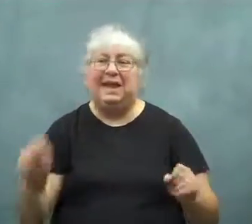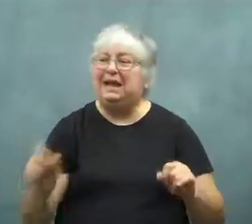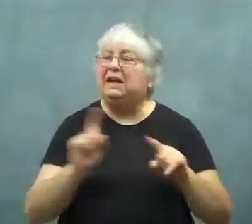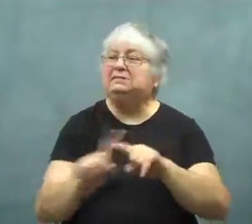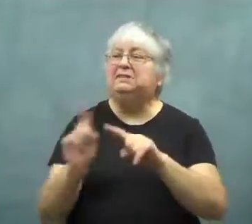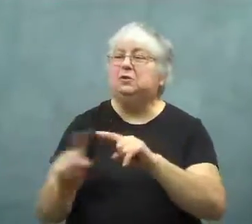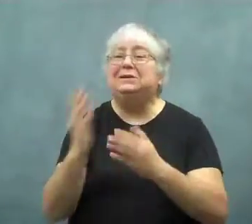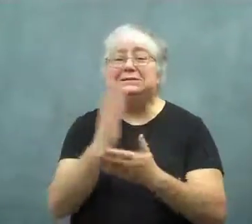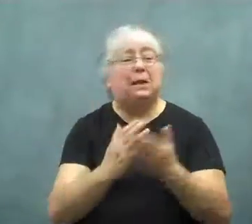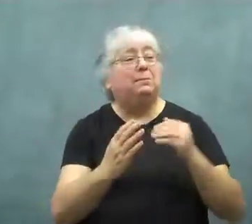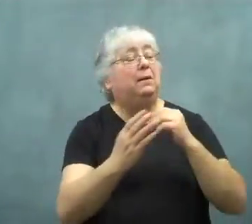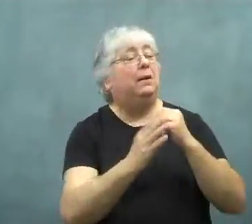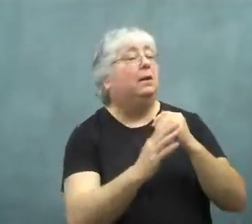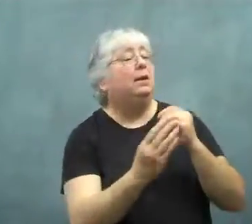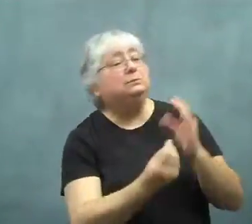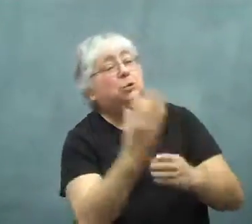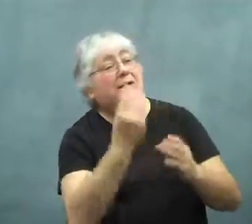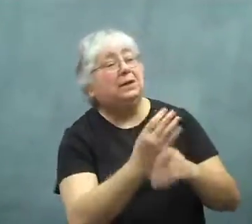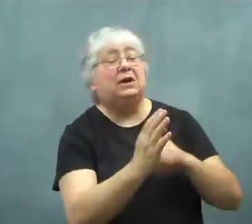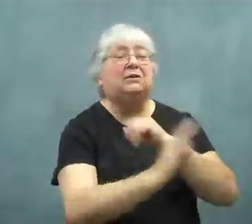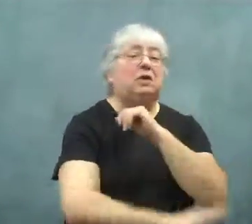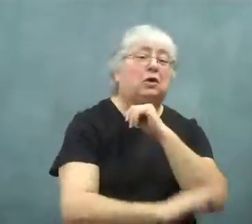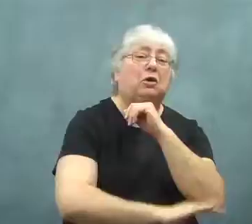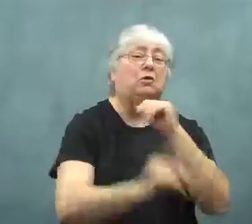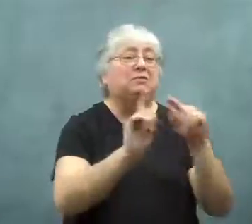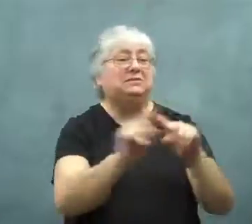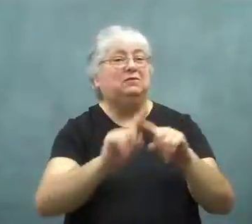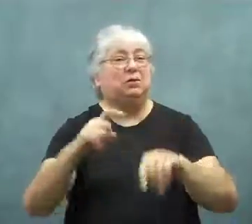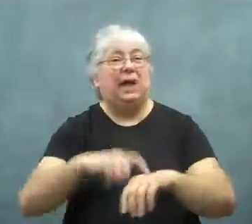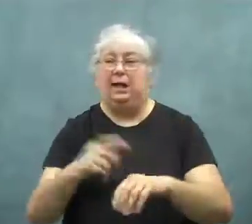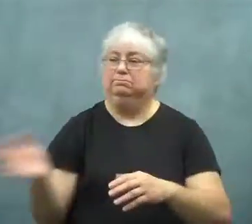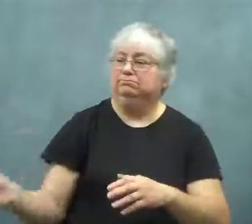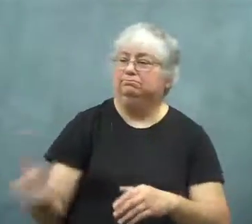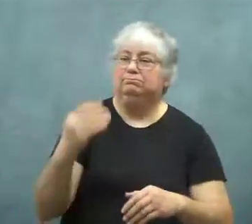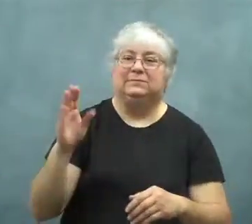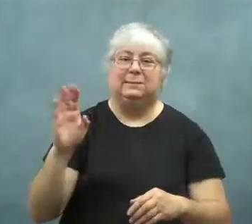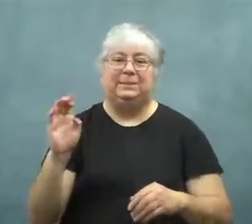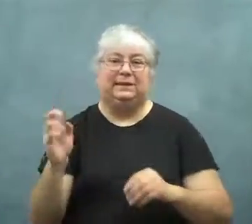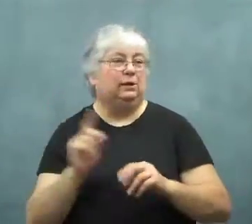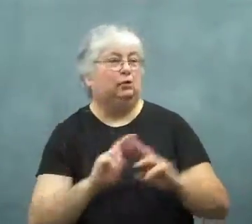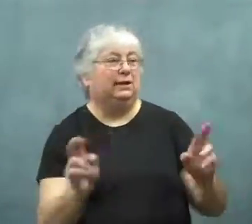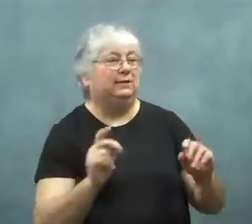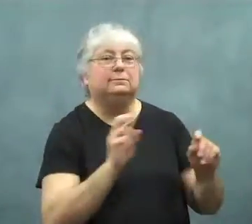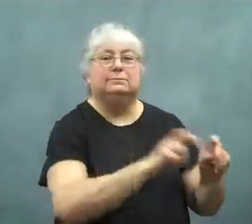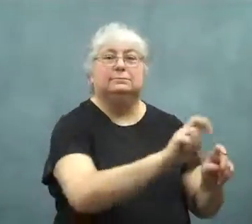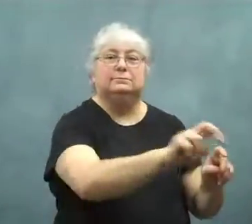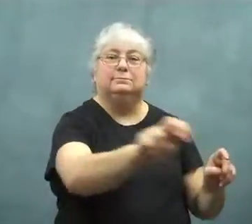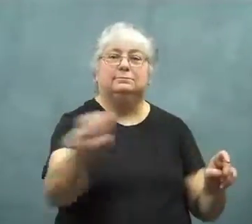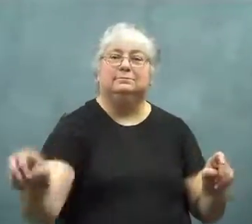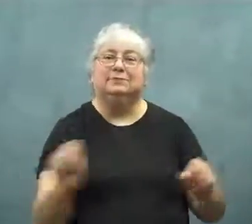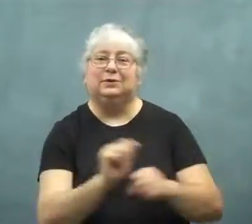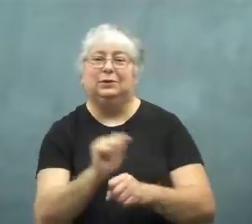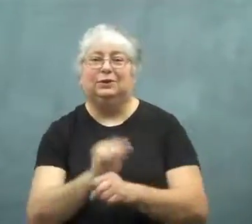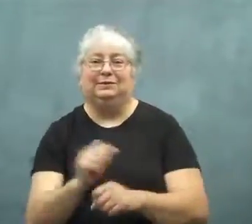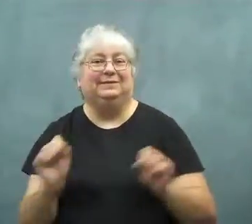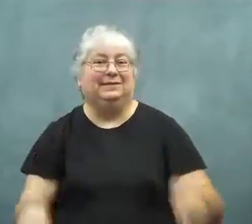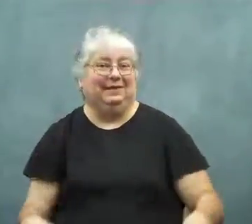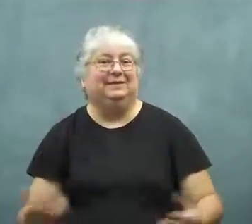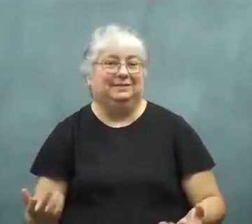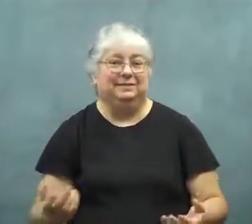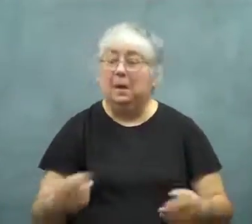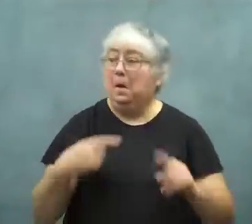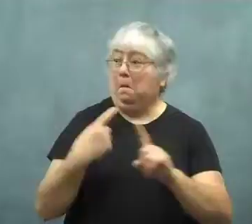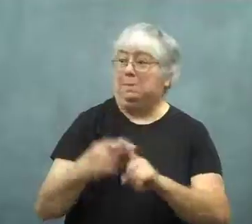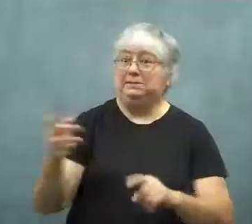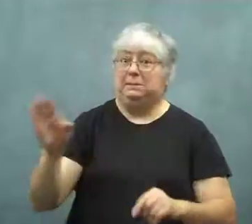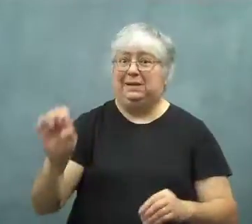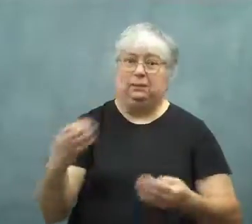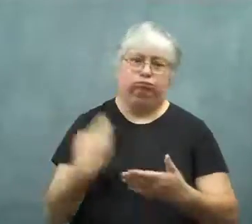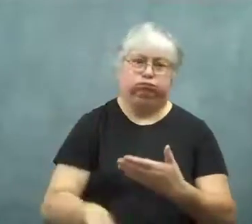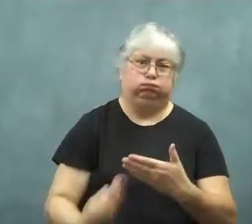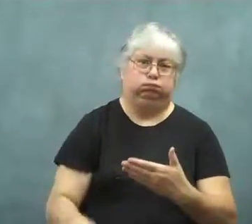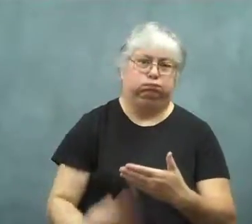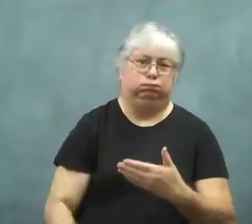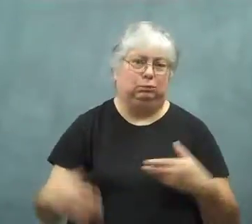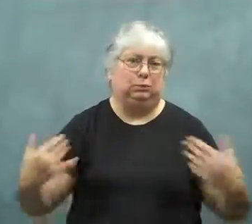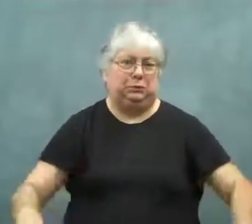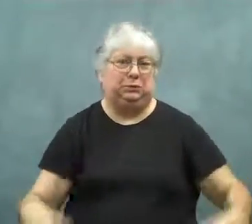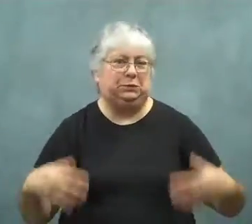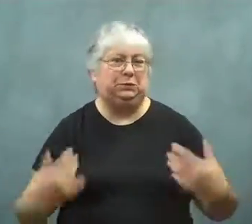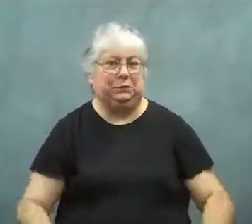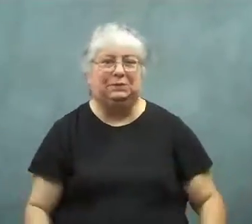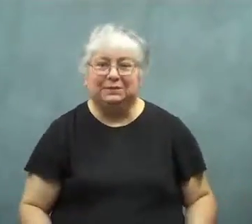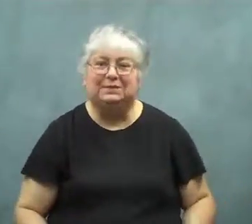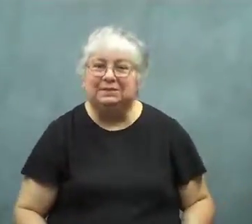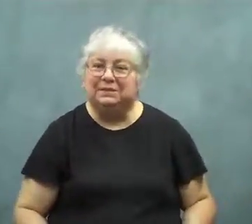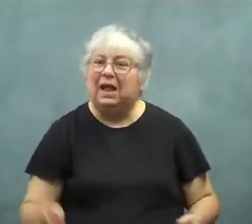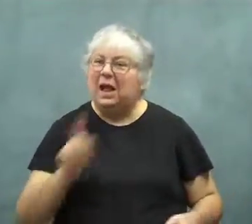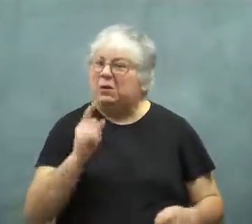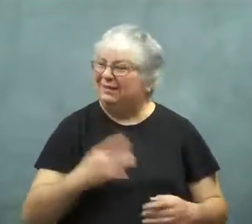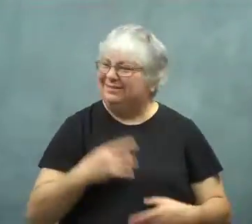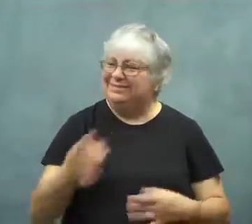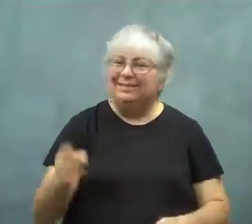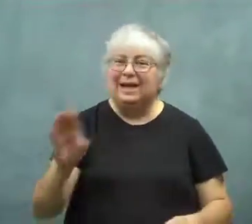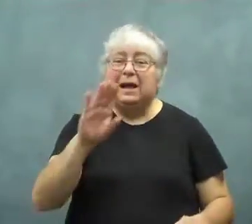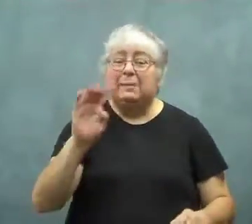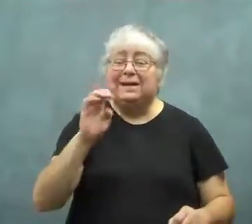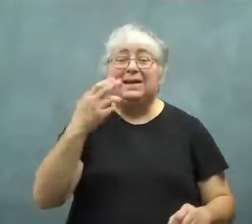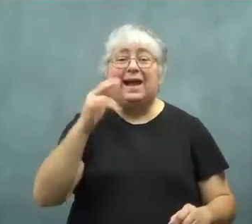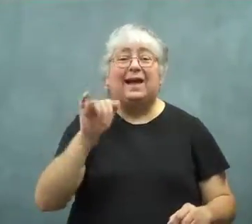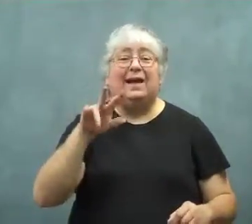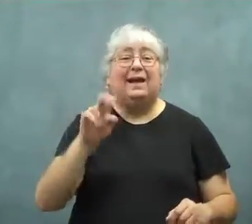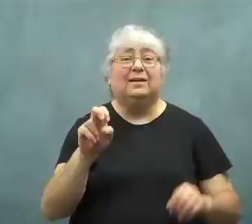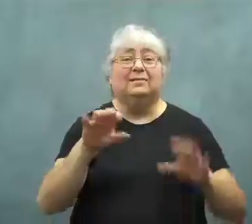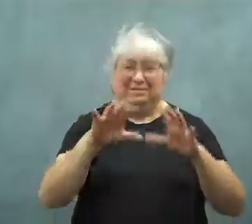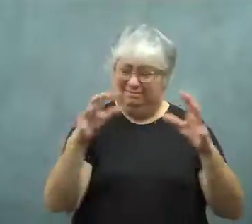Therefore, they can be used for crops that grow in different seasons.